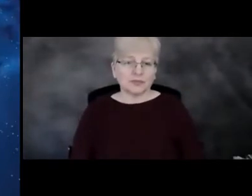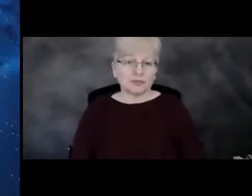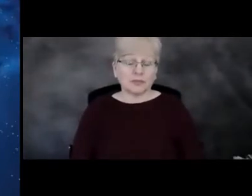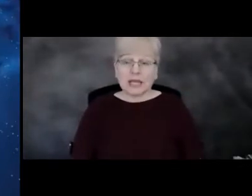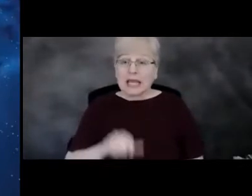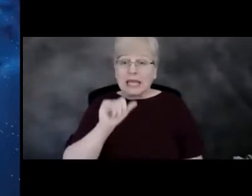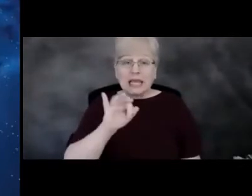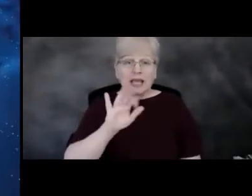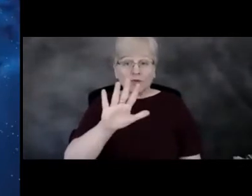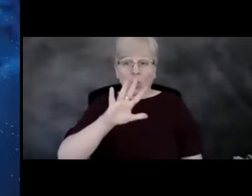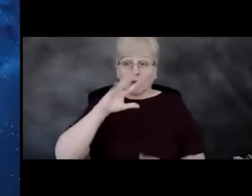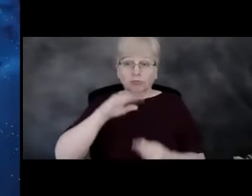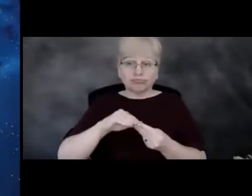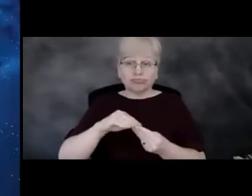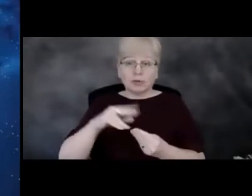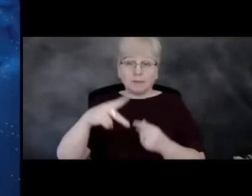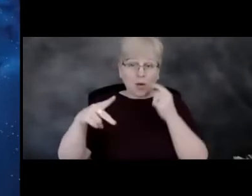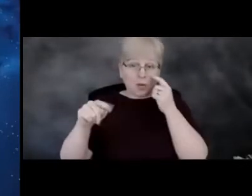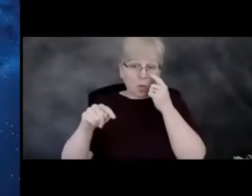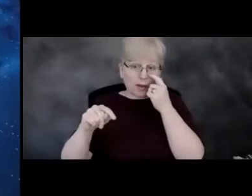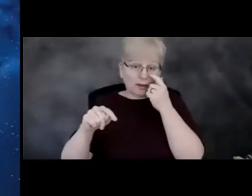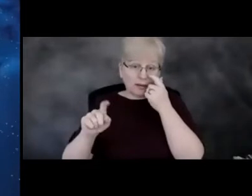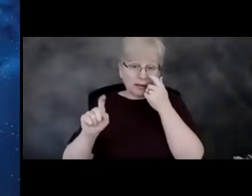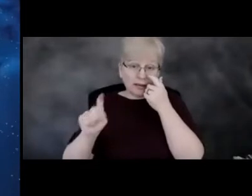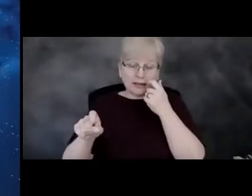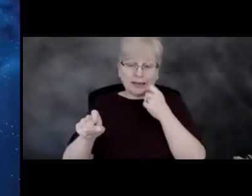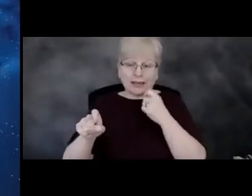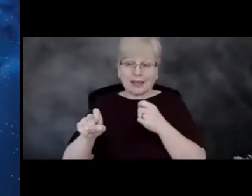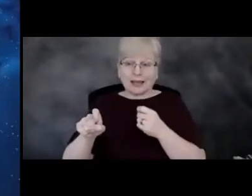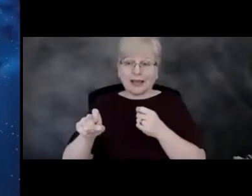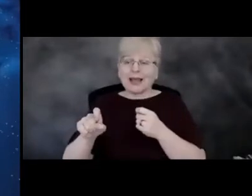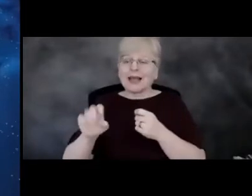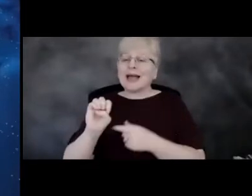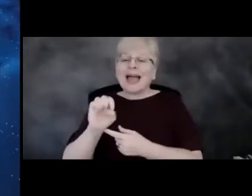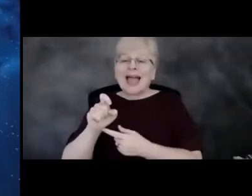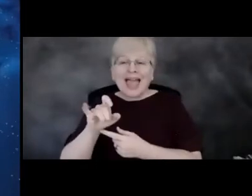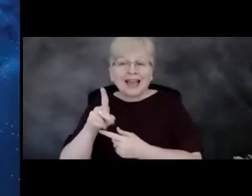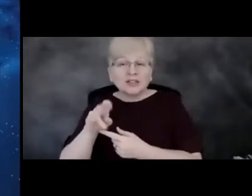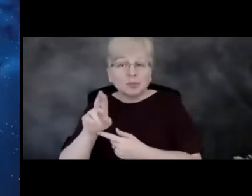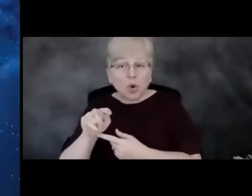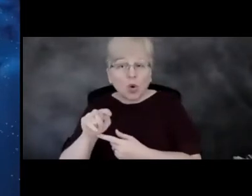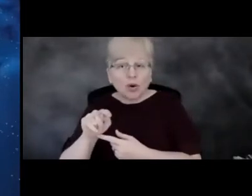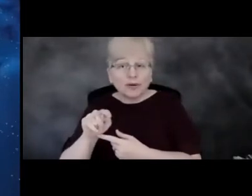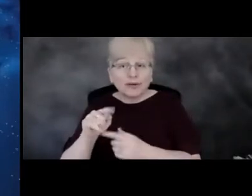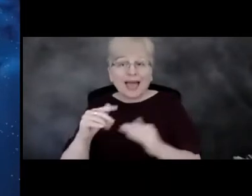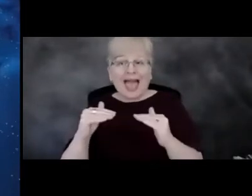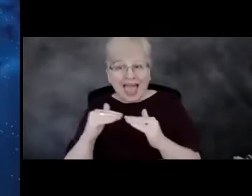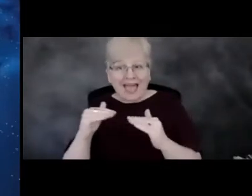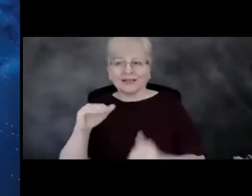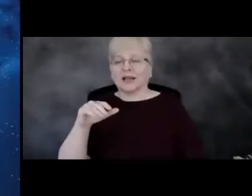want to share, again, just converted and exported as a JPEG which you can do, and then add them